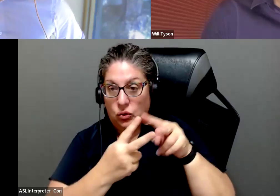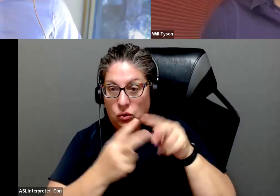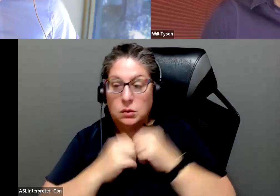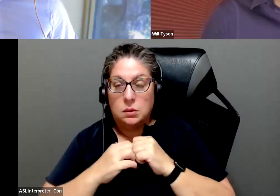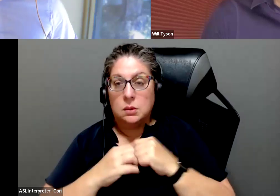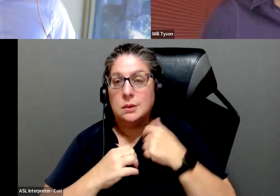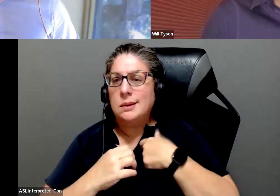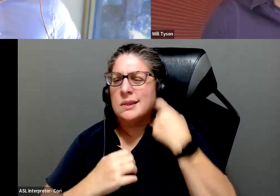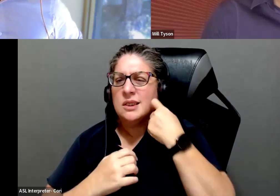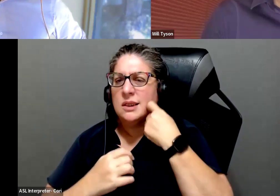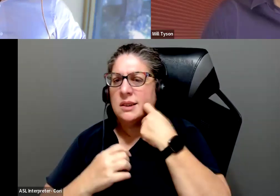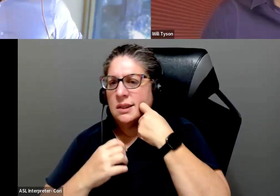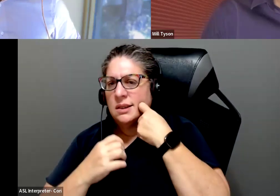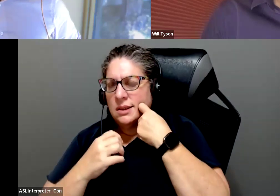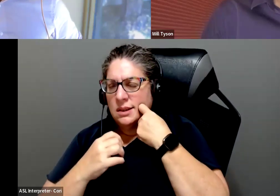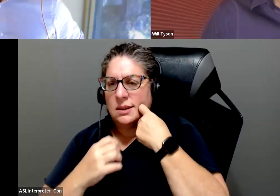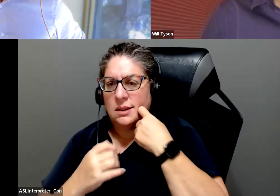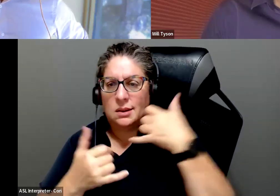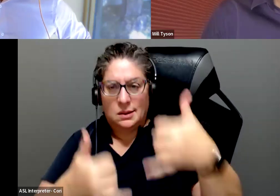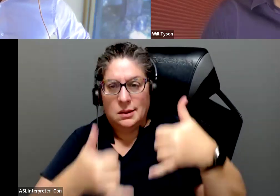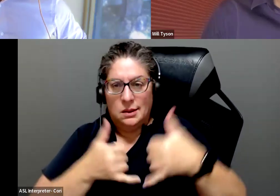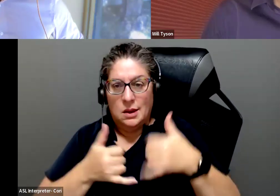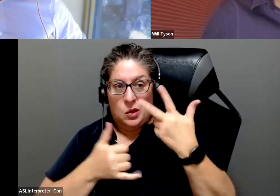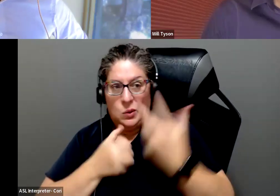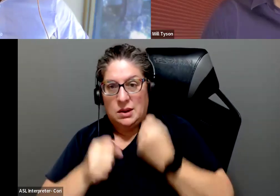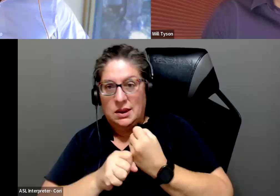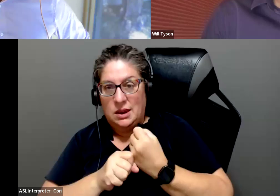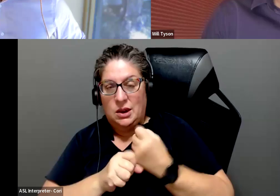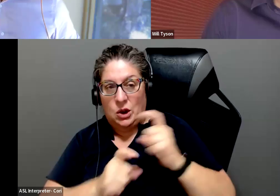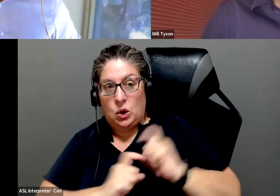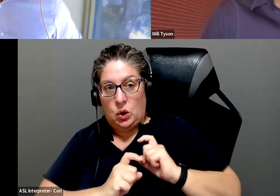I recently was awarded a three-year grant to study the